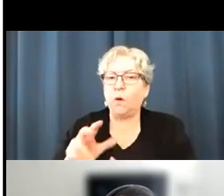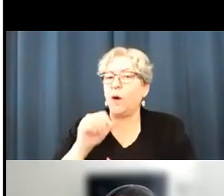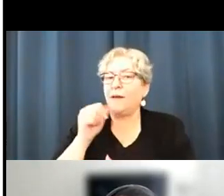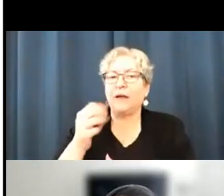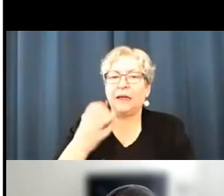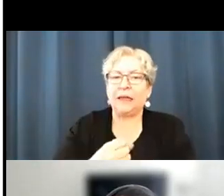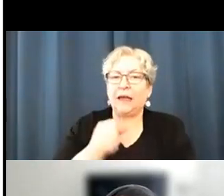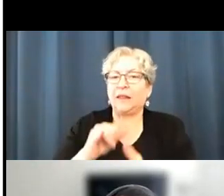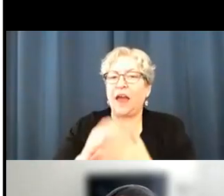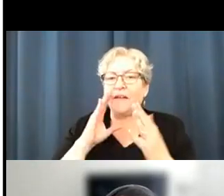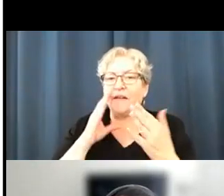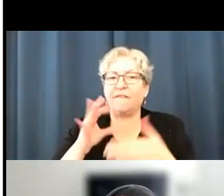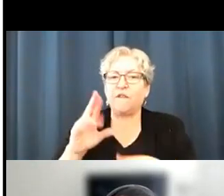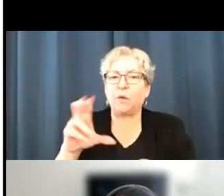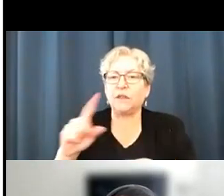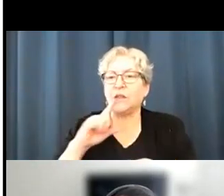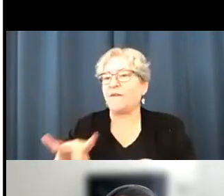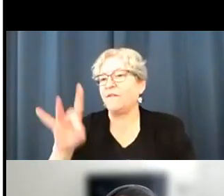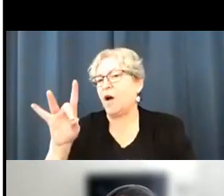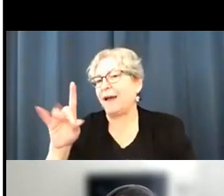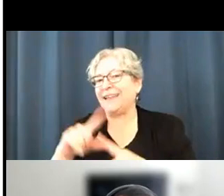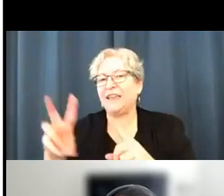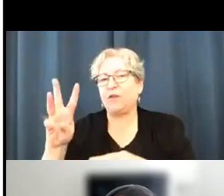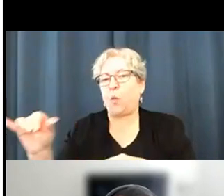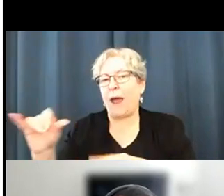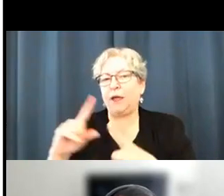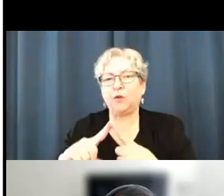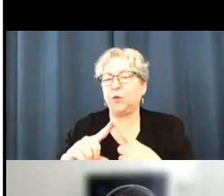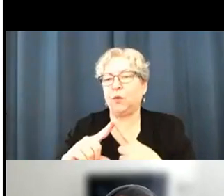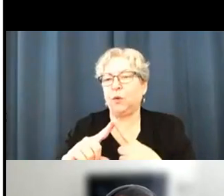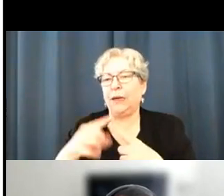and then you have to find a different method to get to those things.